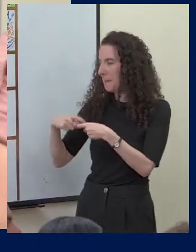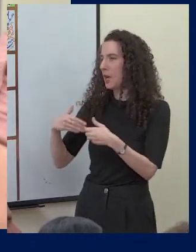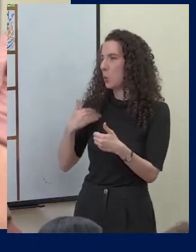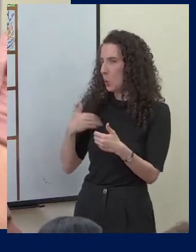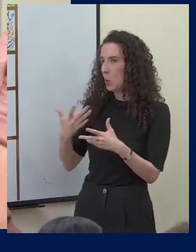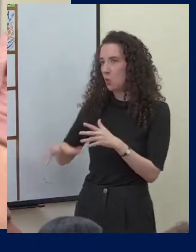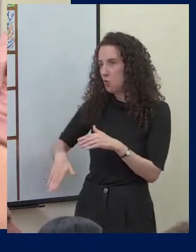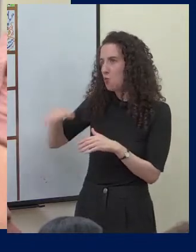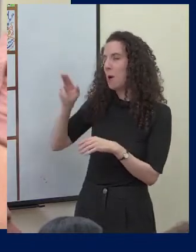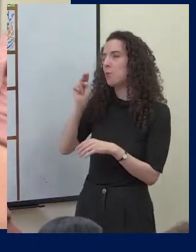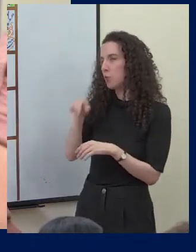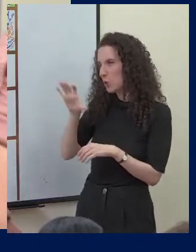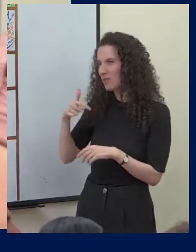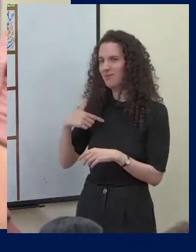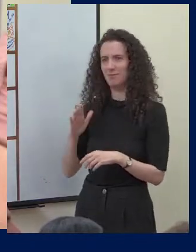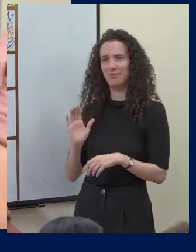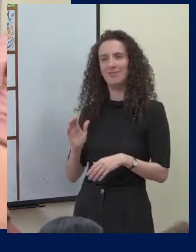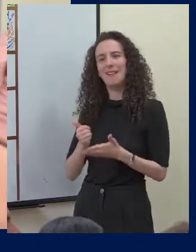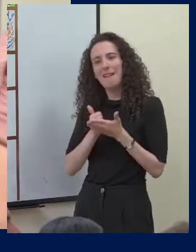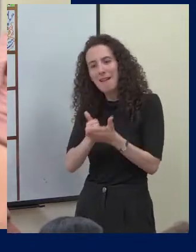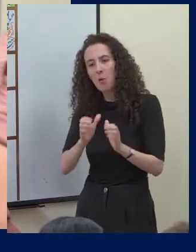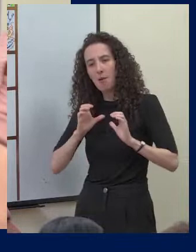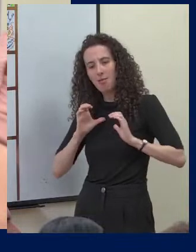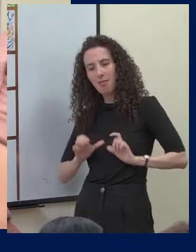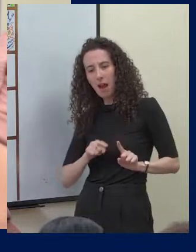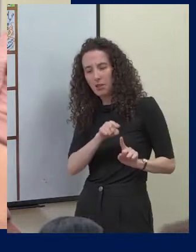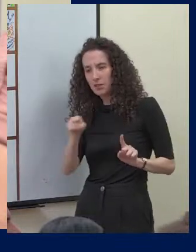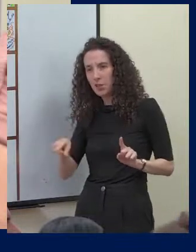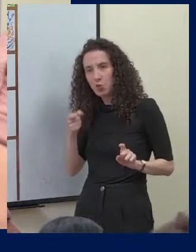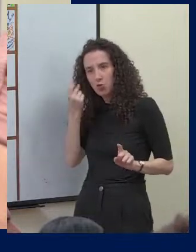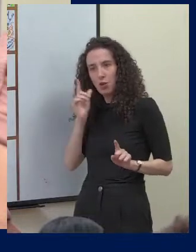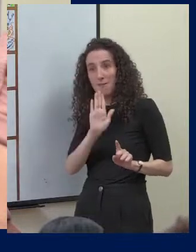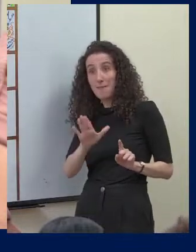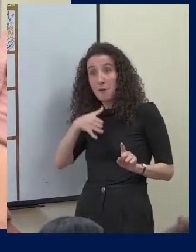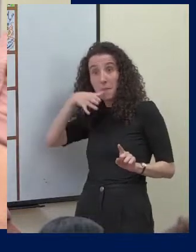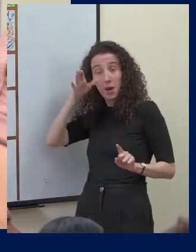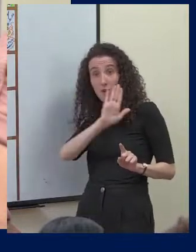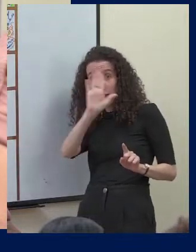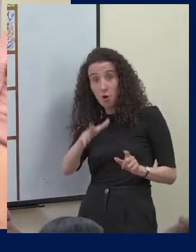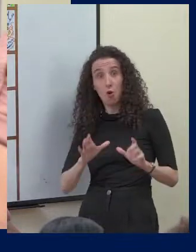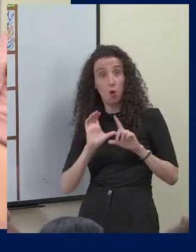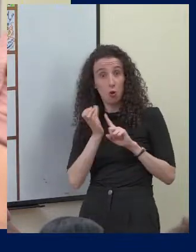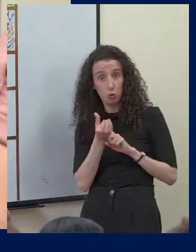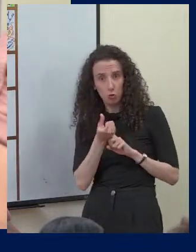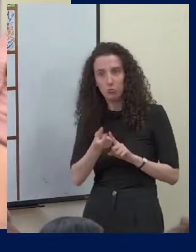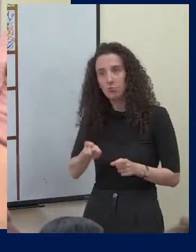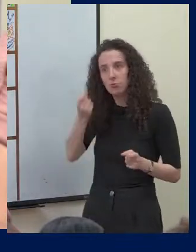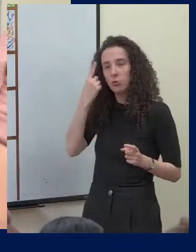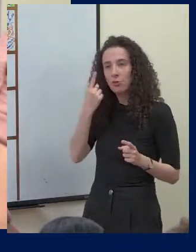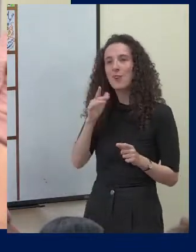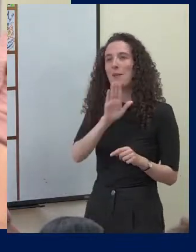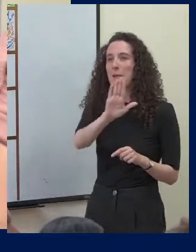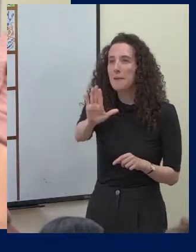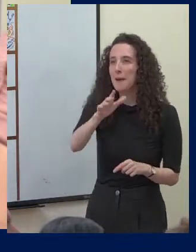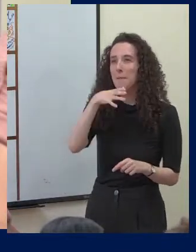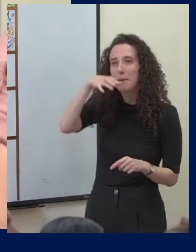We help clients understand the parents culture and vice versa fostering positive communication and understanding.